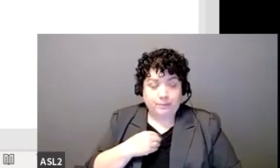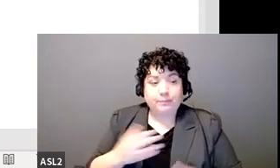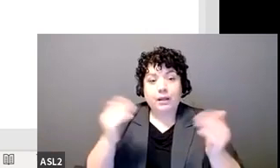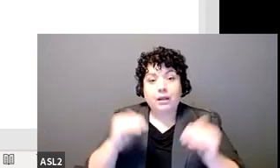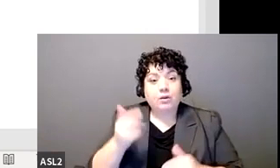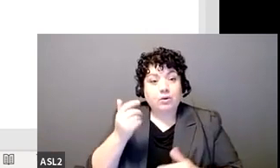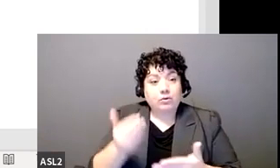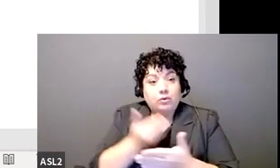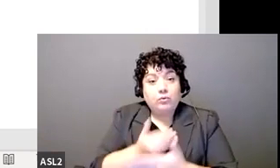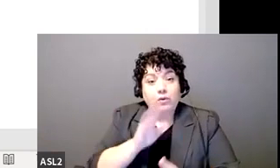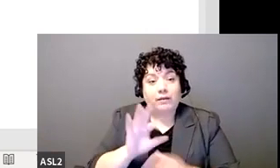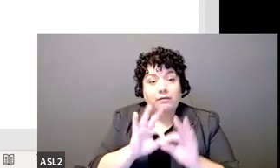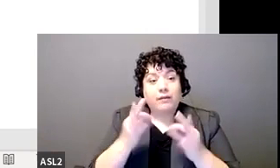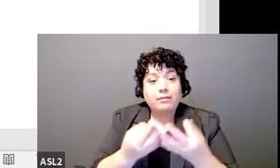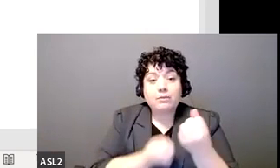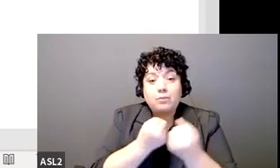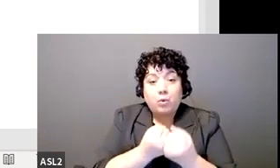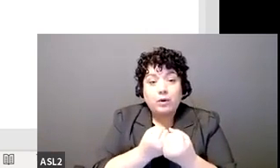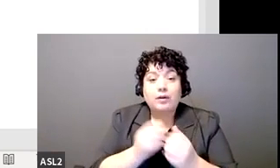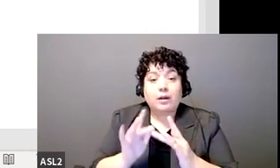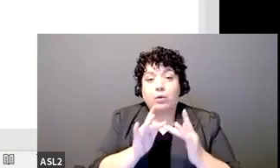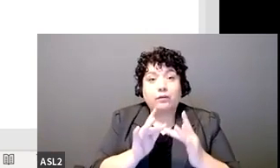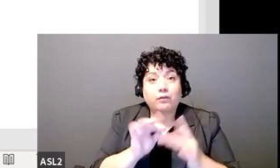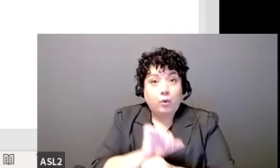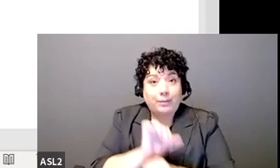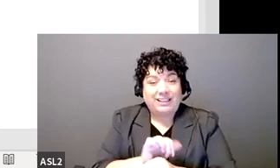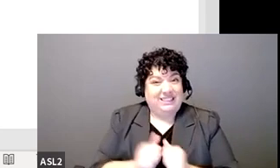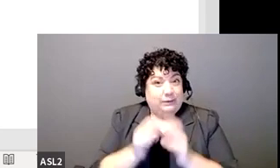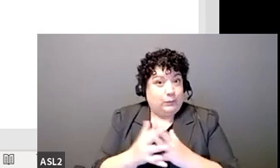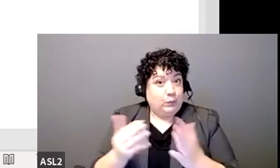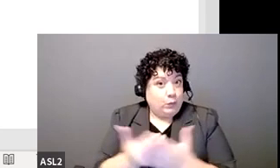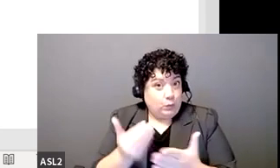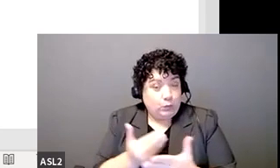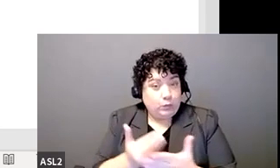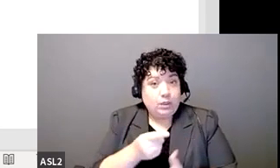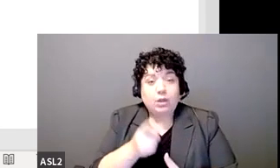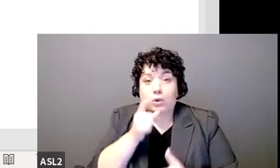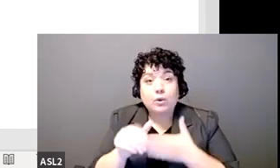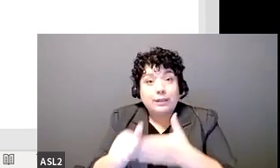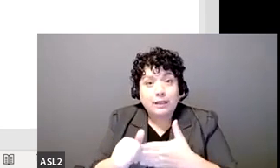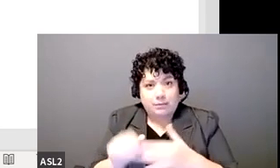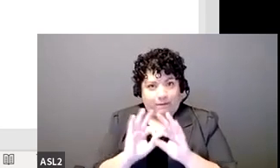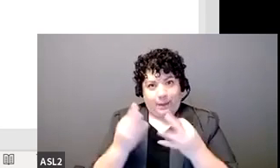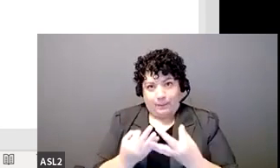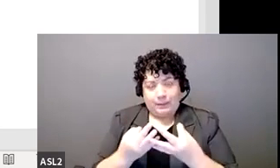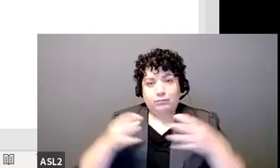the Family Support Network for Employment this is a family-led coalition that seeks to engage